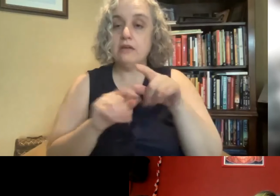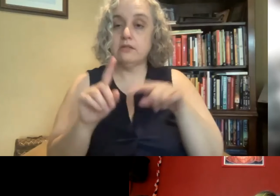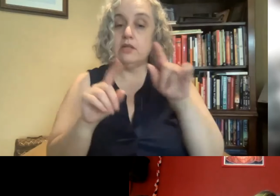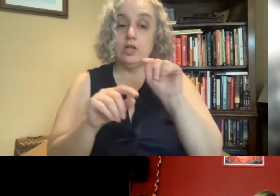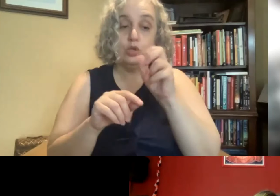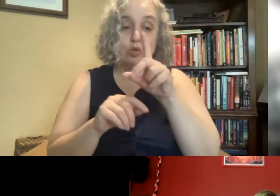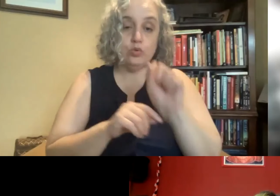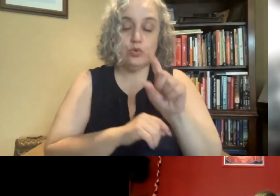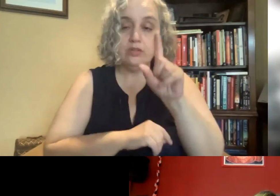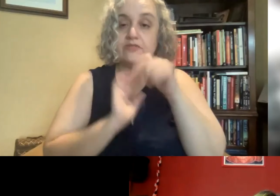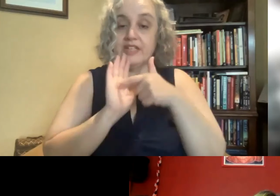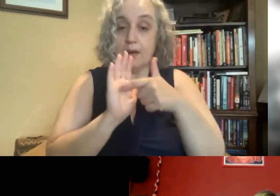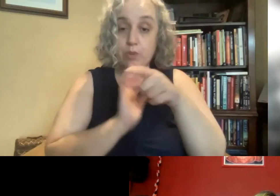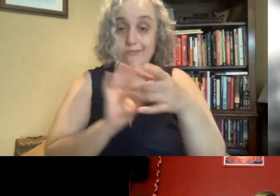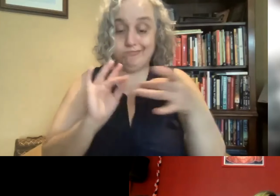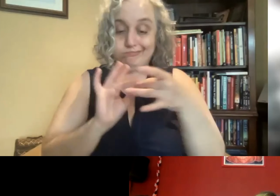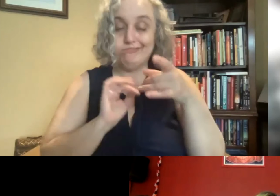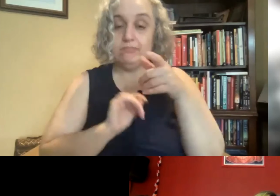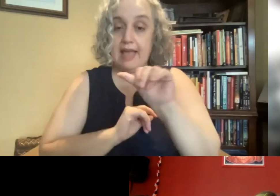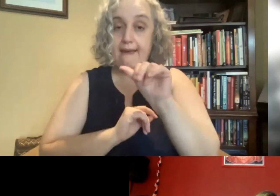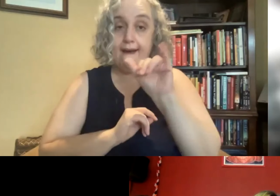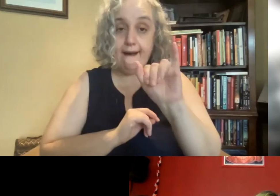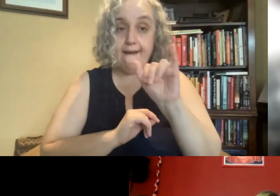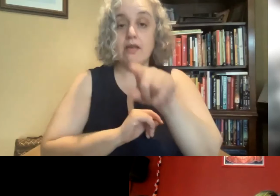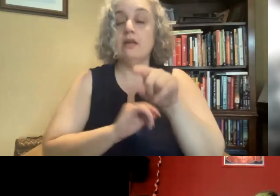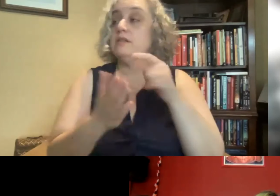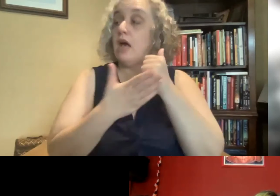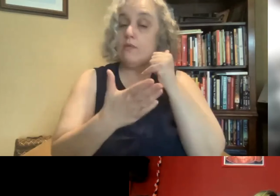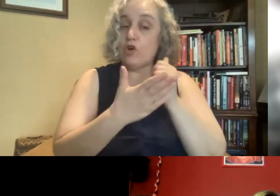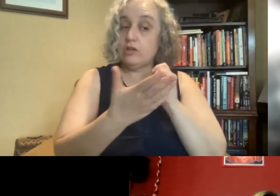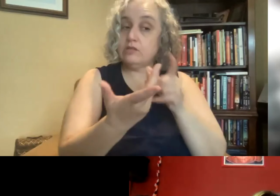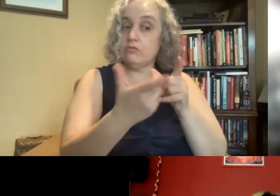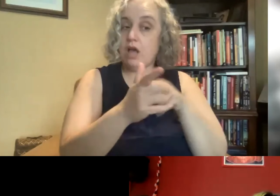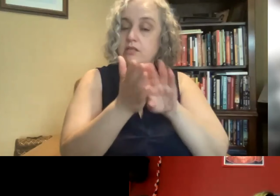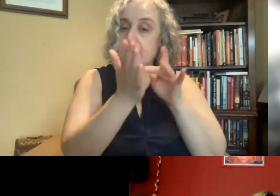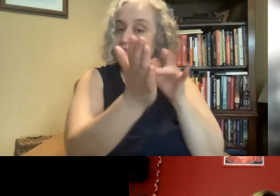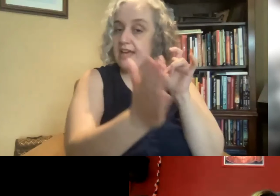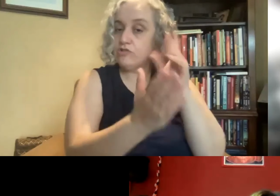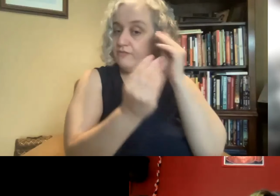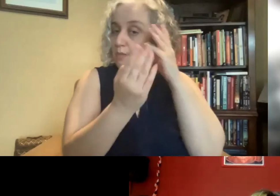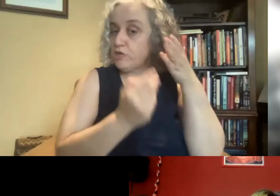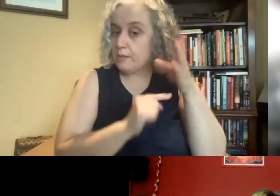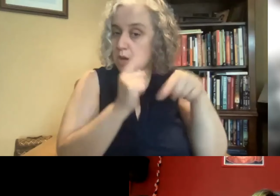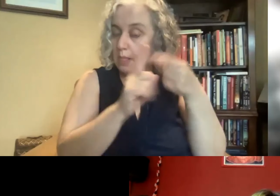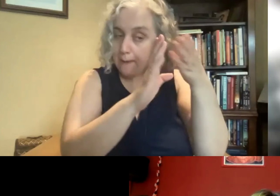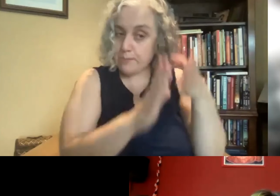such as the ones you're mentioning helpful. Wendy Chisholm: That is a really tricky problem.